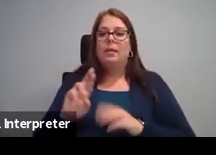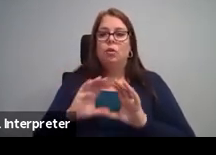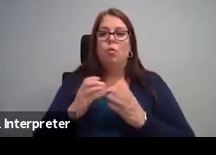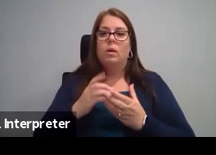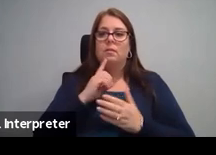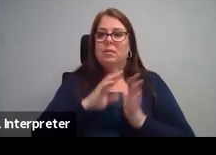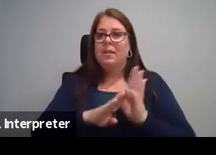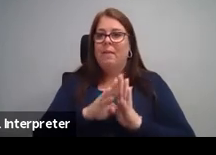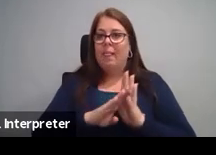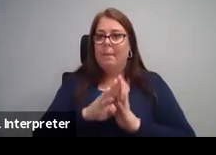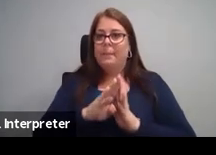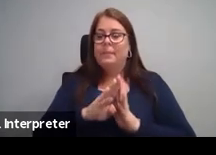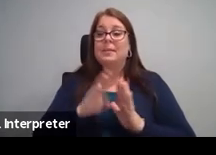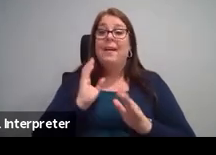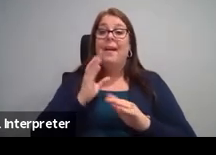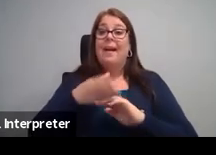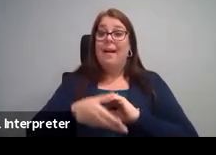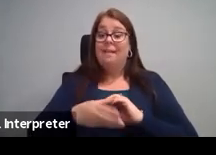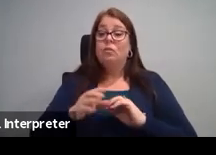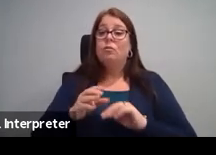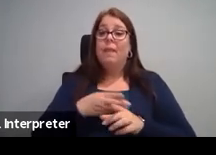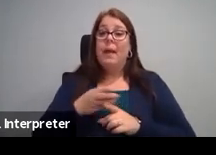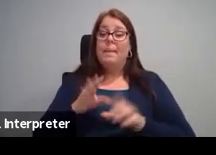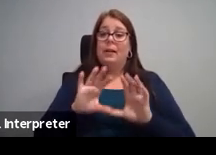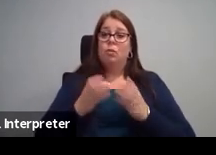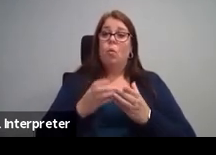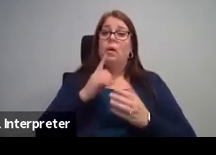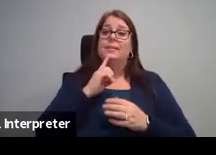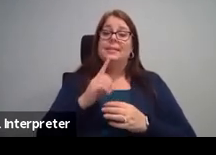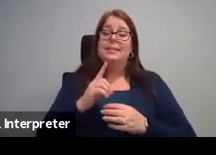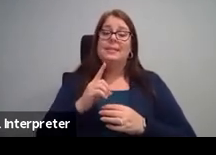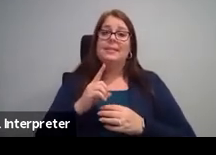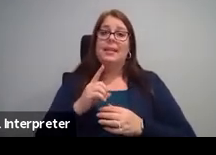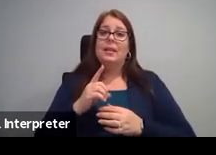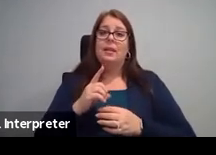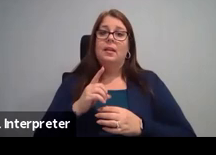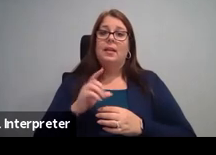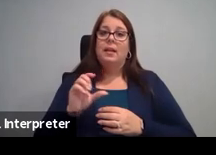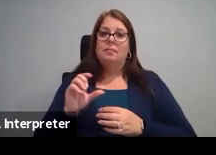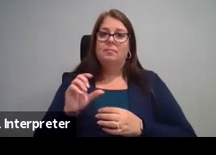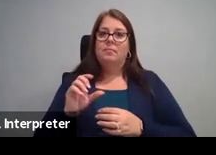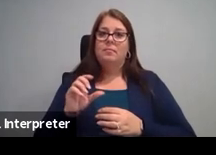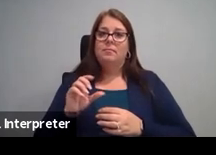Cathy Reznicek: Once the master. Cathy Reznicek: Course Cathy Reznicek: Is at a stage. What we can do is then import them into Cathy Reznicek: Commons.